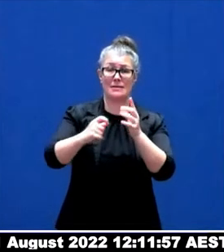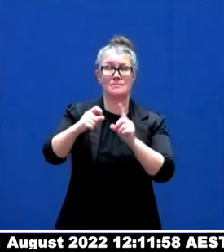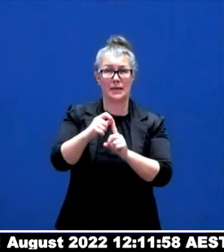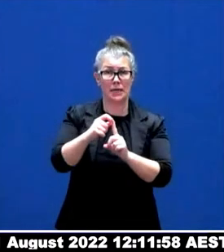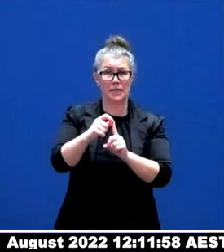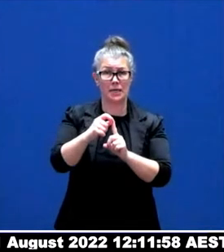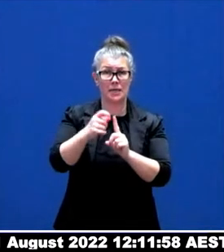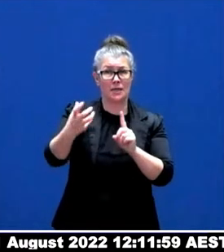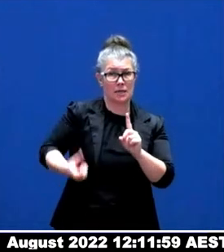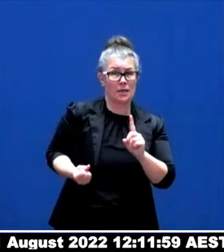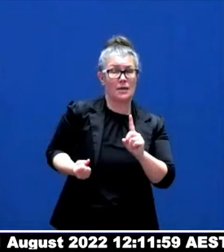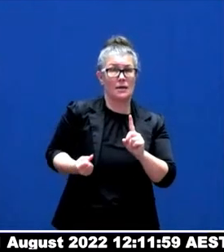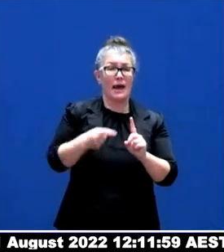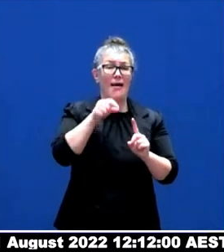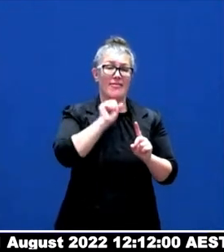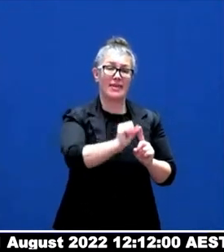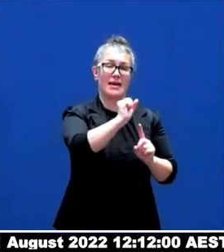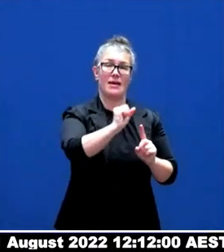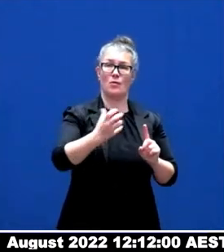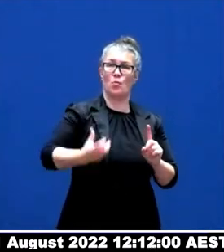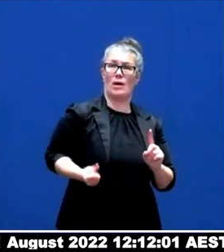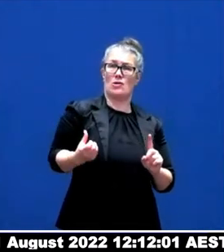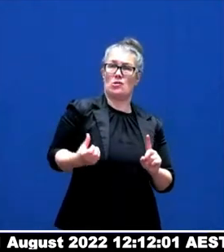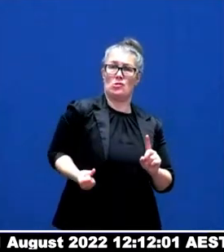And that's the main source of income to the household head.